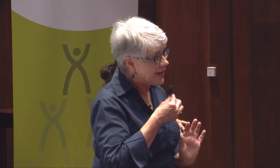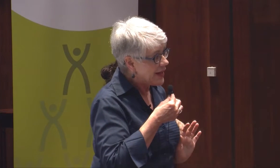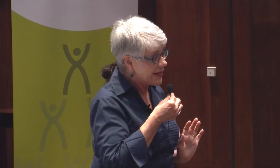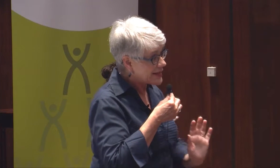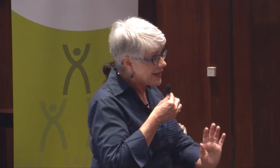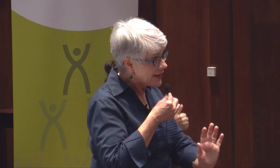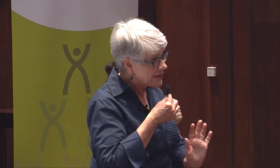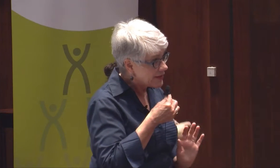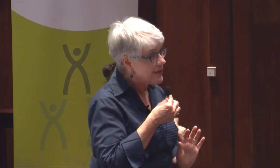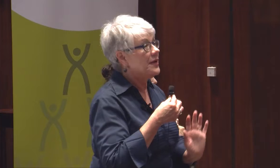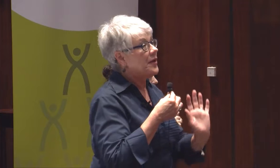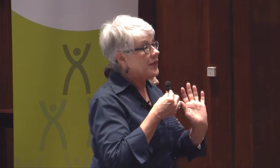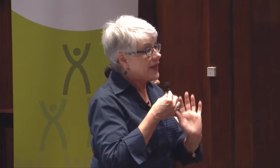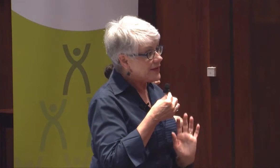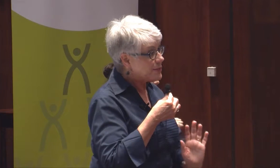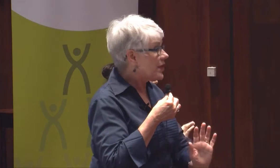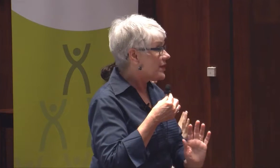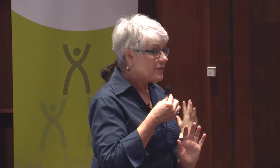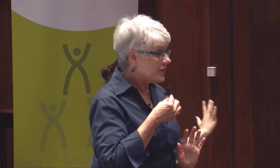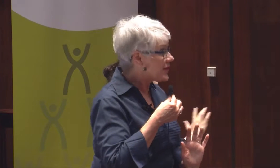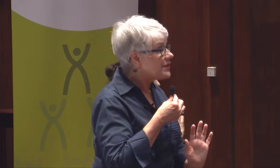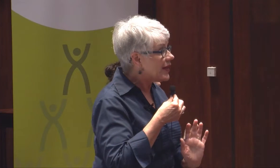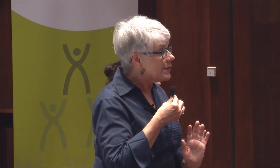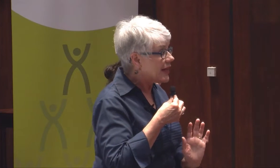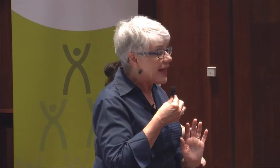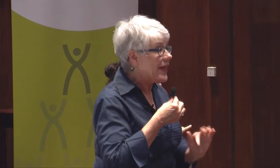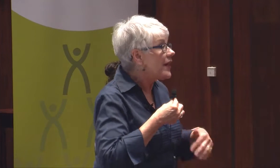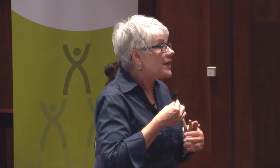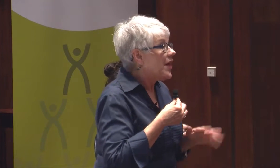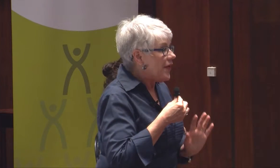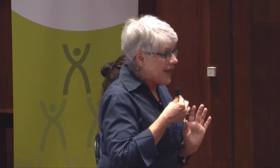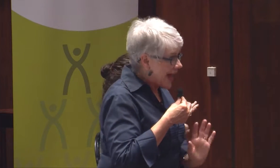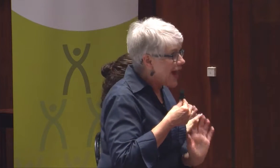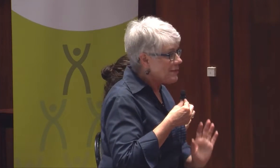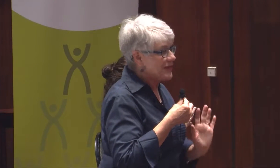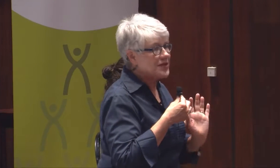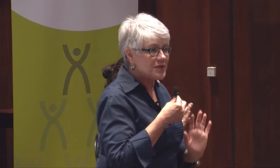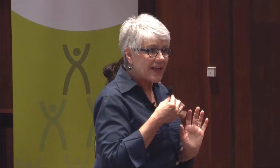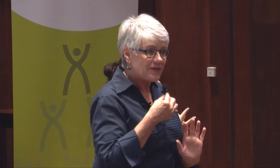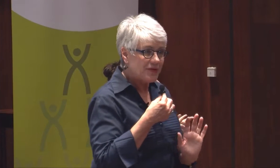extend, that's part of their development and that that happens those last few